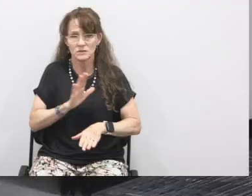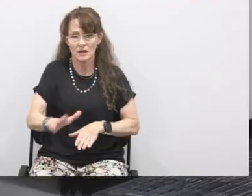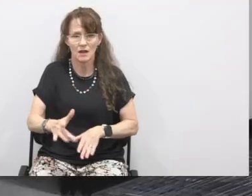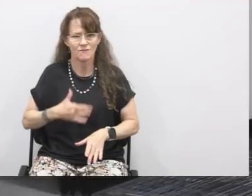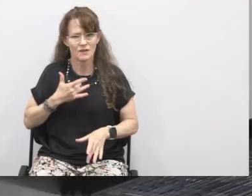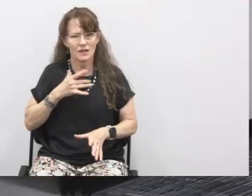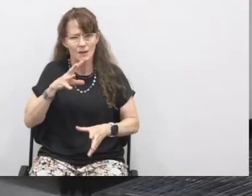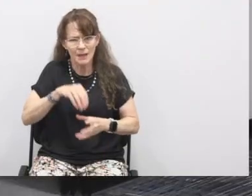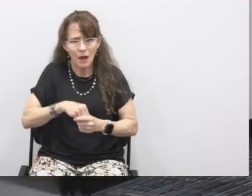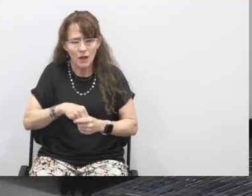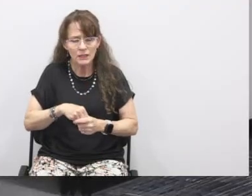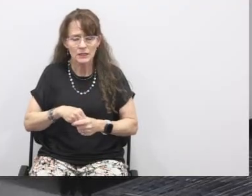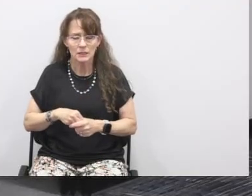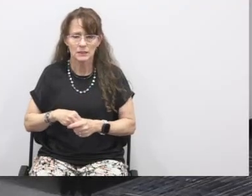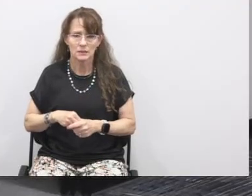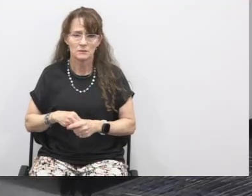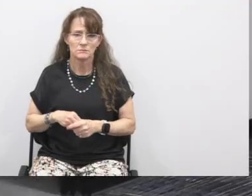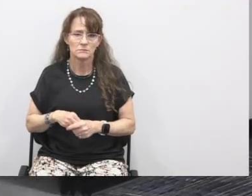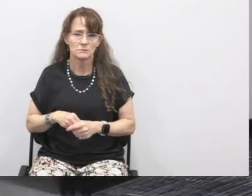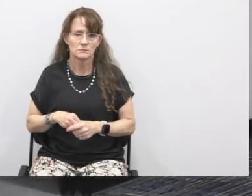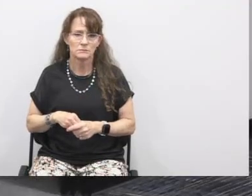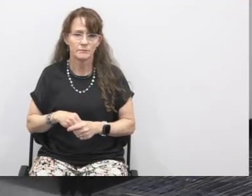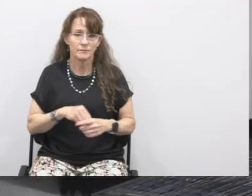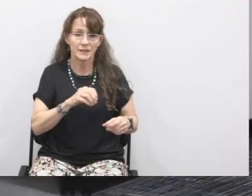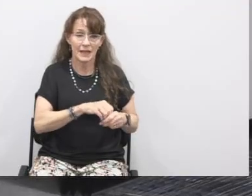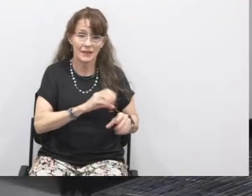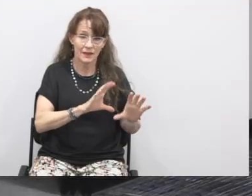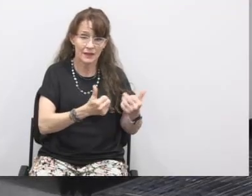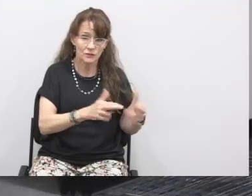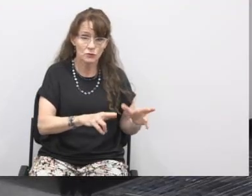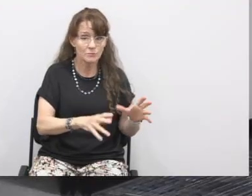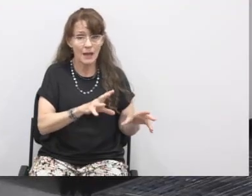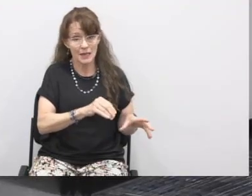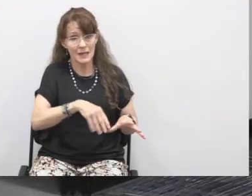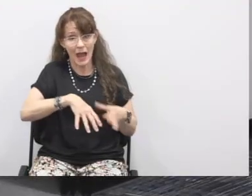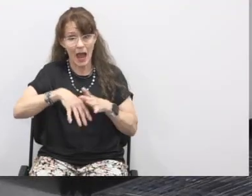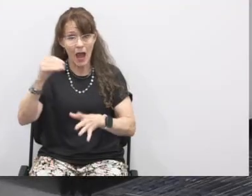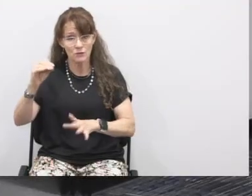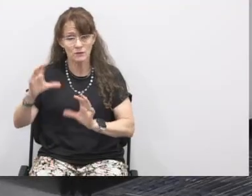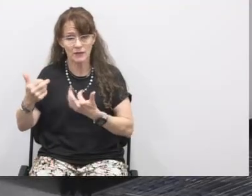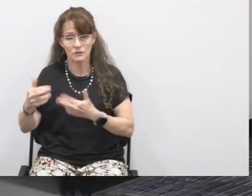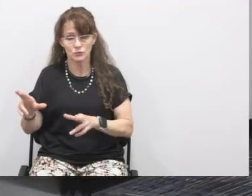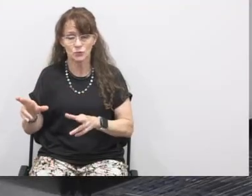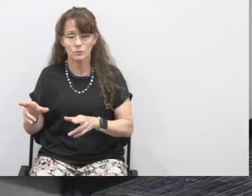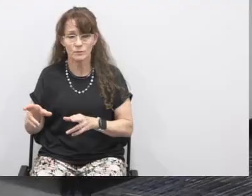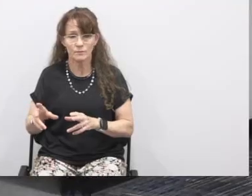again, both in and out of the classroom. And we, again, we had our Northside Connect